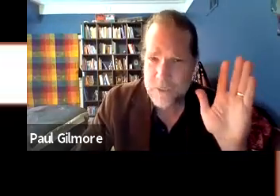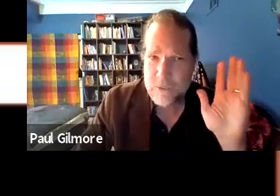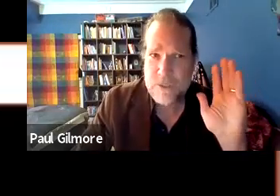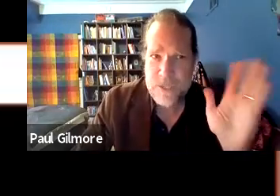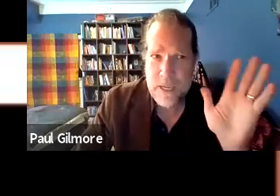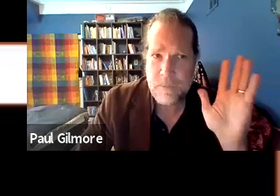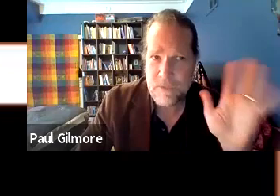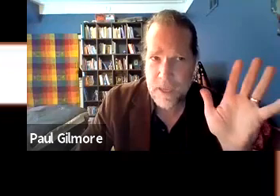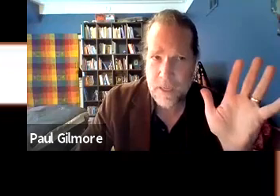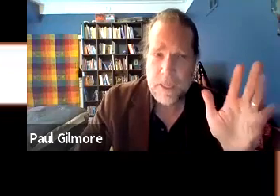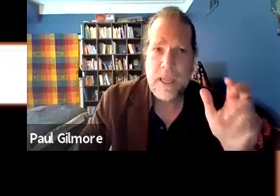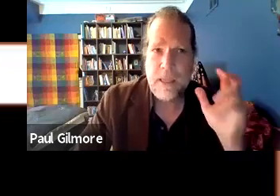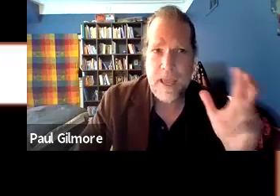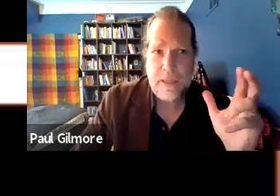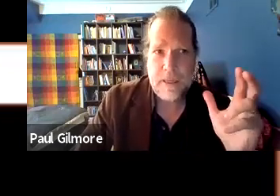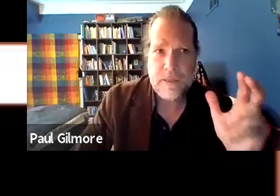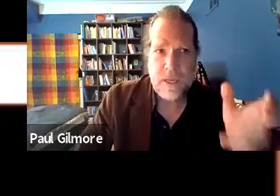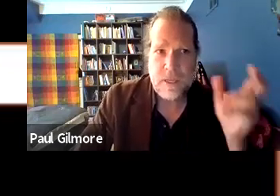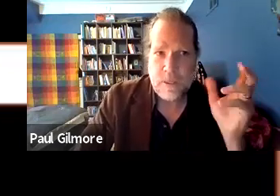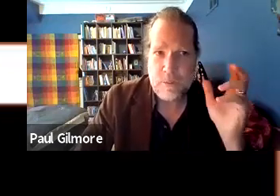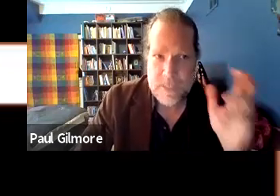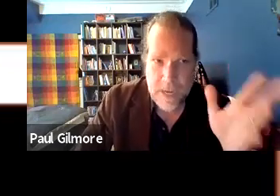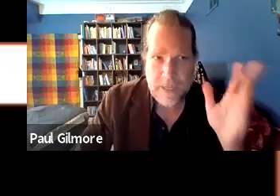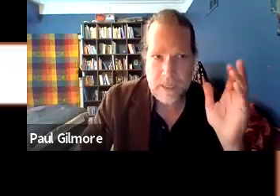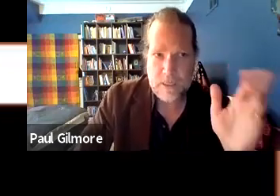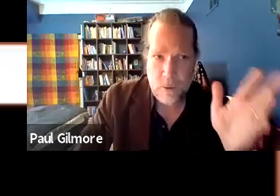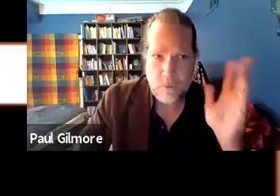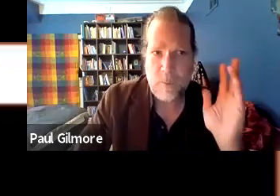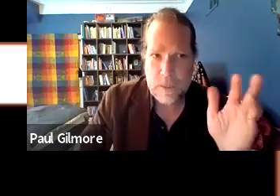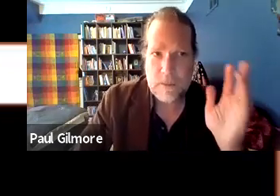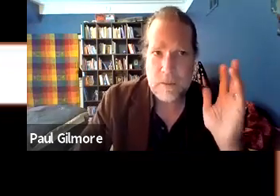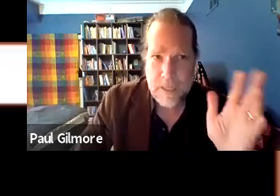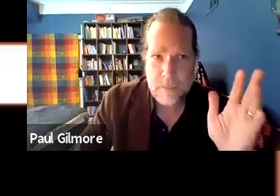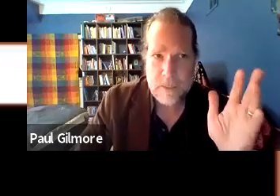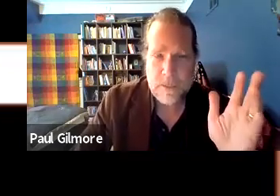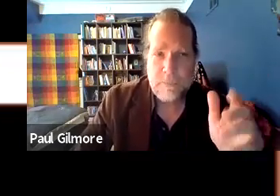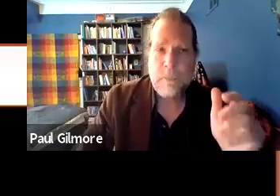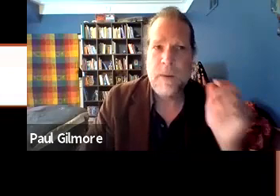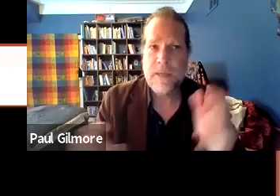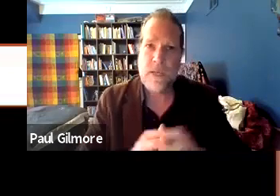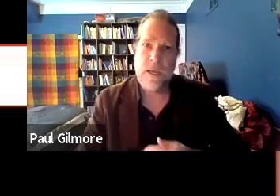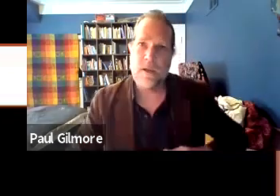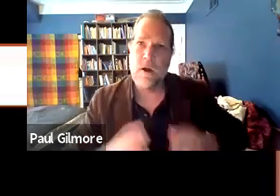trying to do the same thing. And that is to attack his own political enemies by saying,